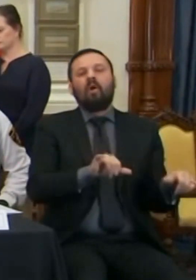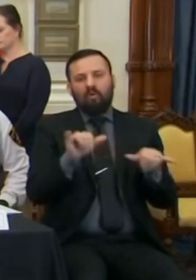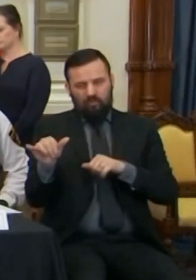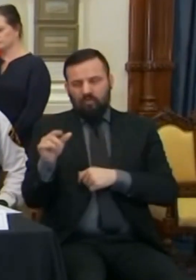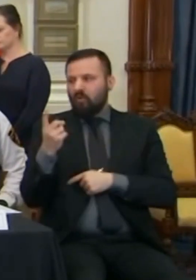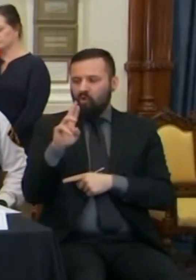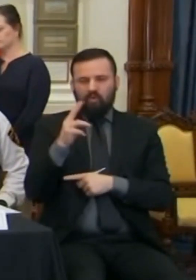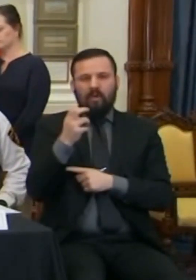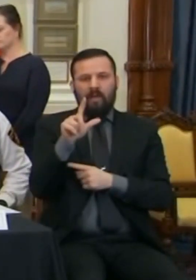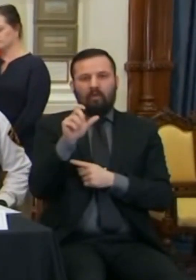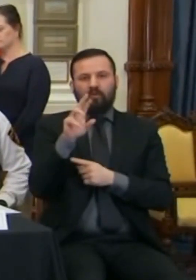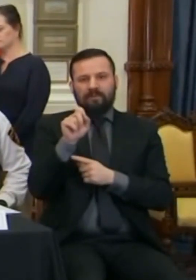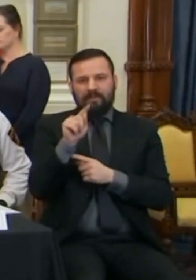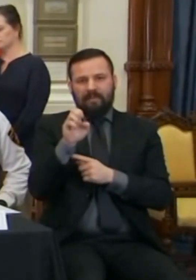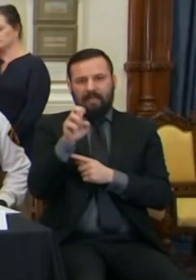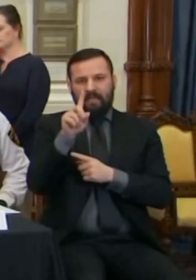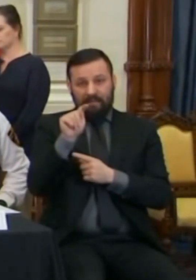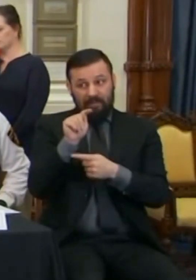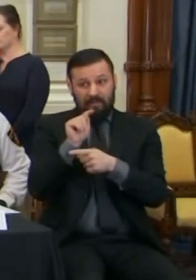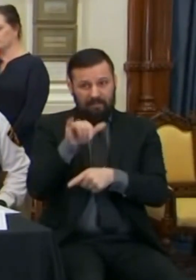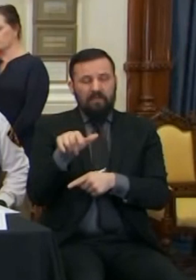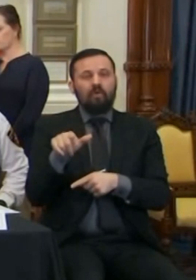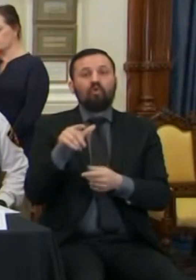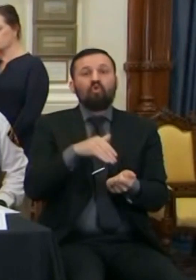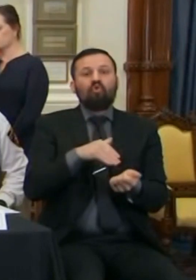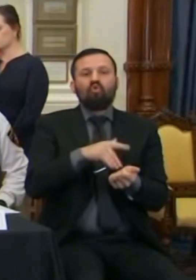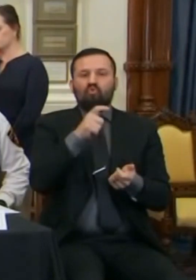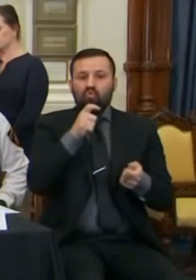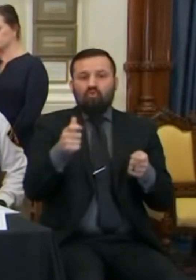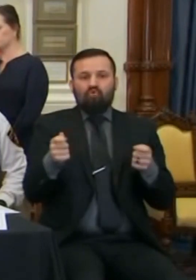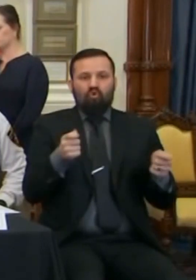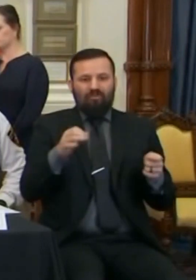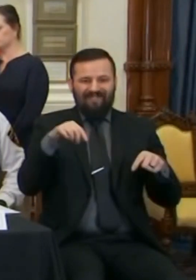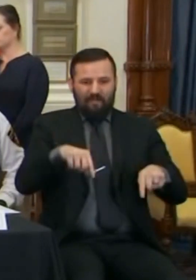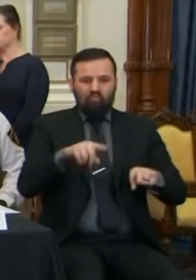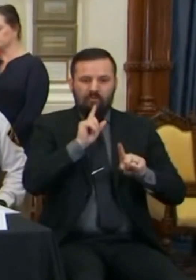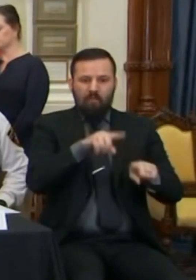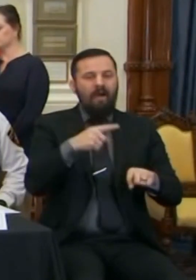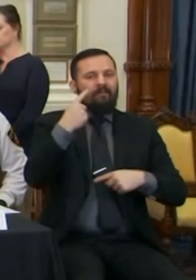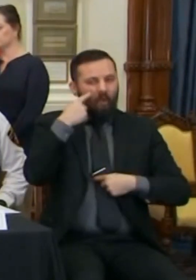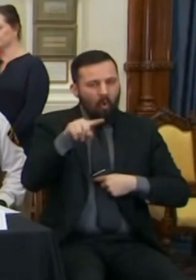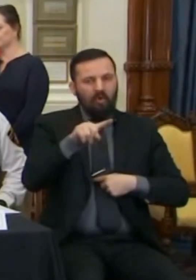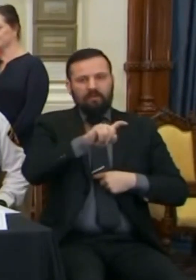stent the doctor who is in charge of this response for the state of Texas he